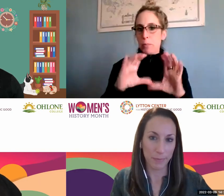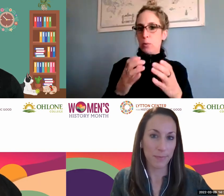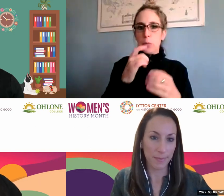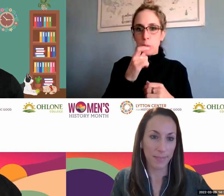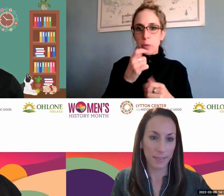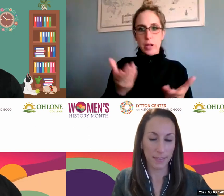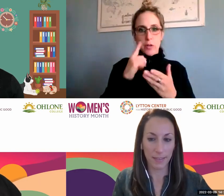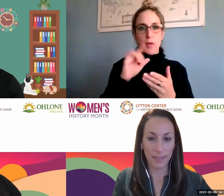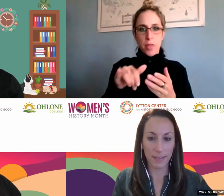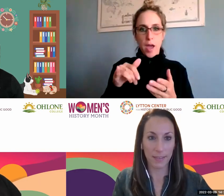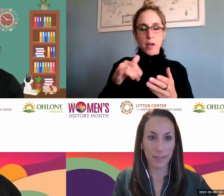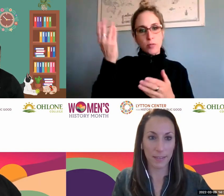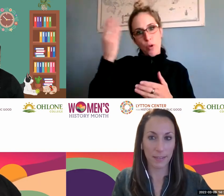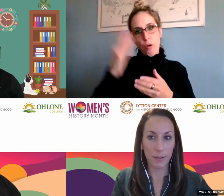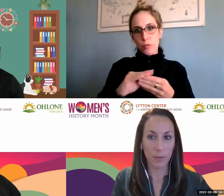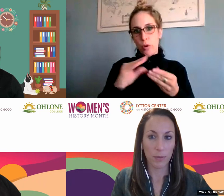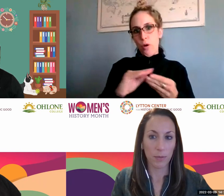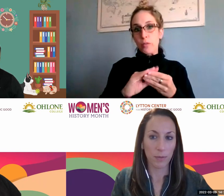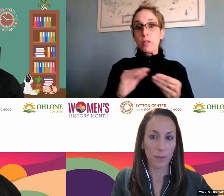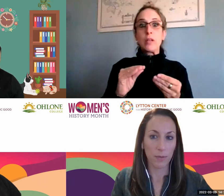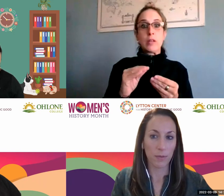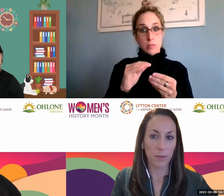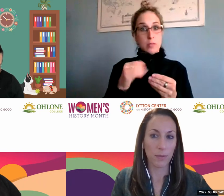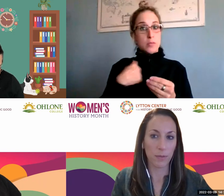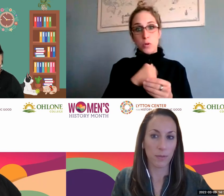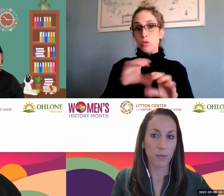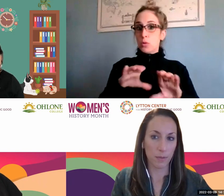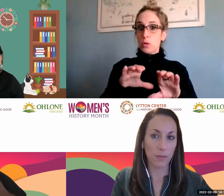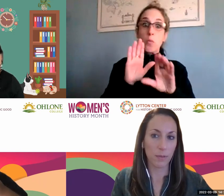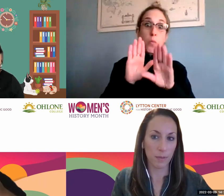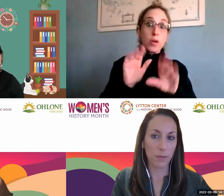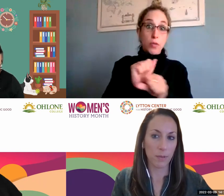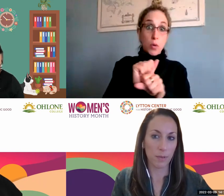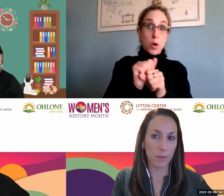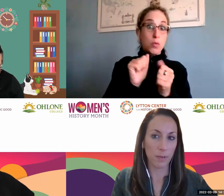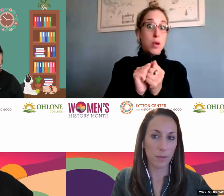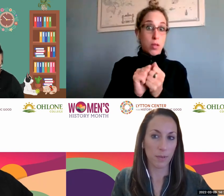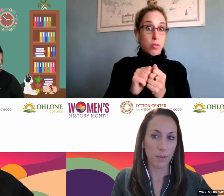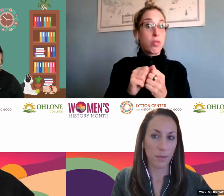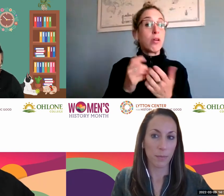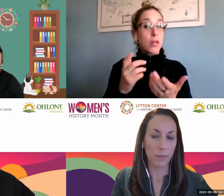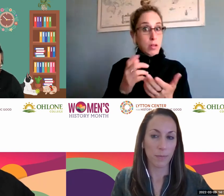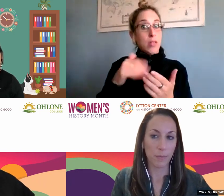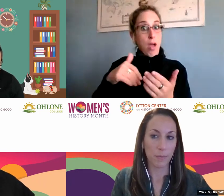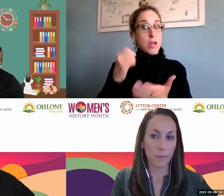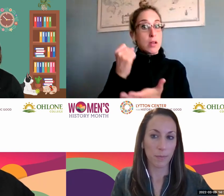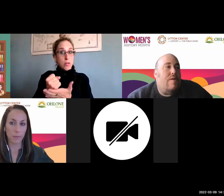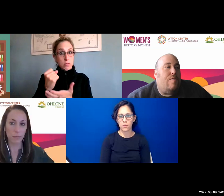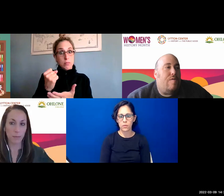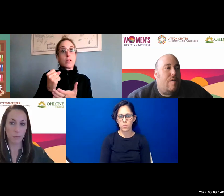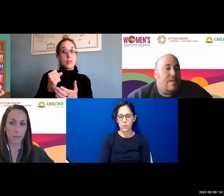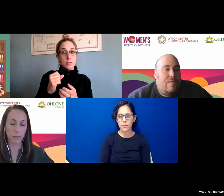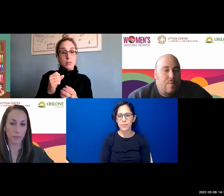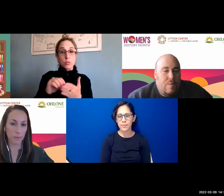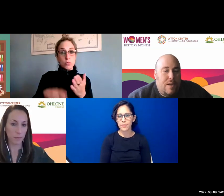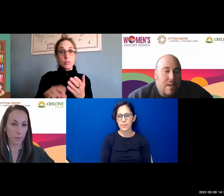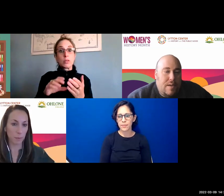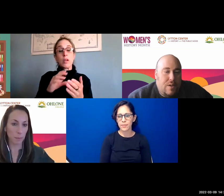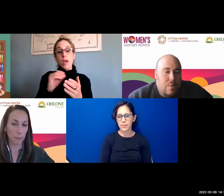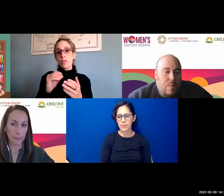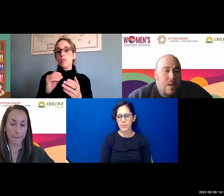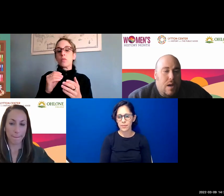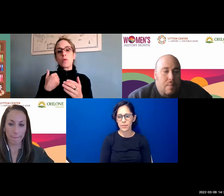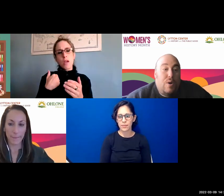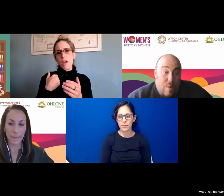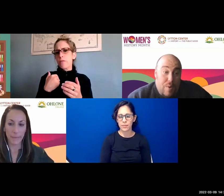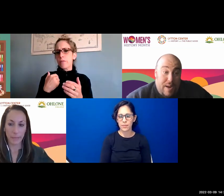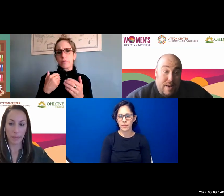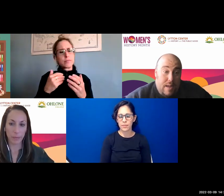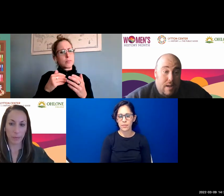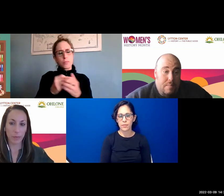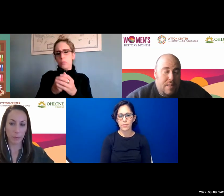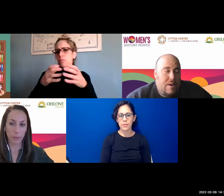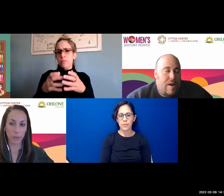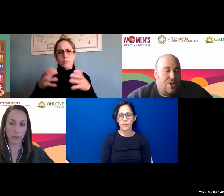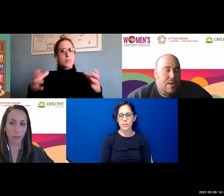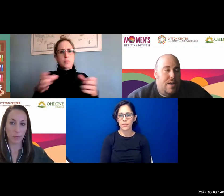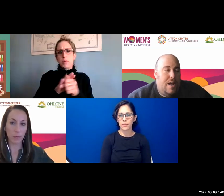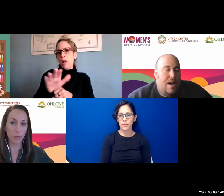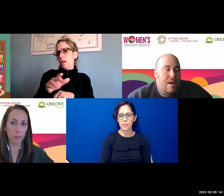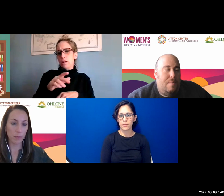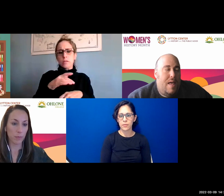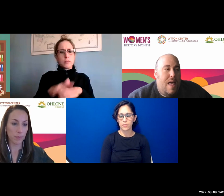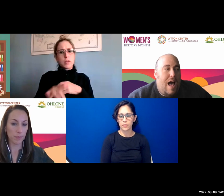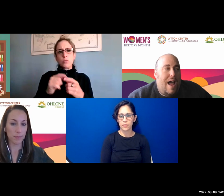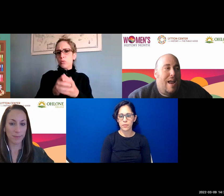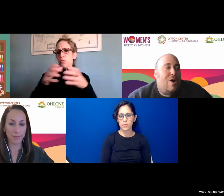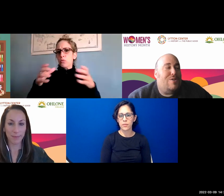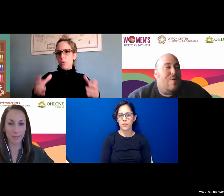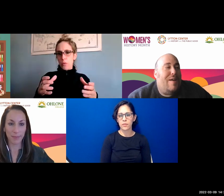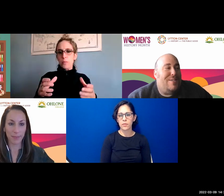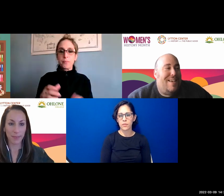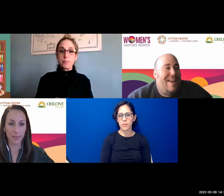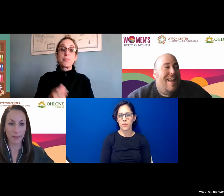Kyle Livie (he/him/his): For this top we're doing really great transformative work with our undocumented student population and have been and and there's there's definitely room to continue growing in that direction um I also have to say.